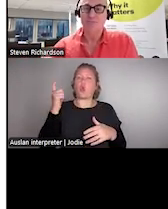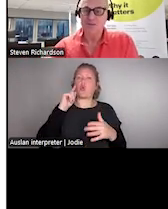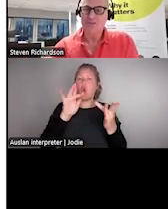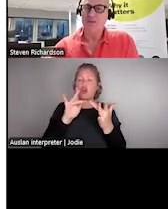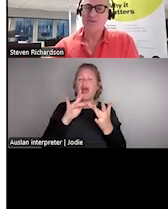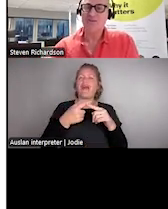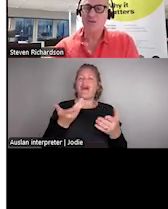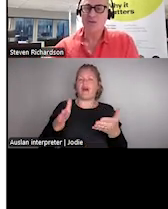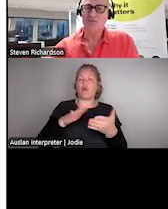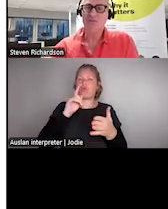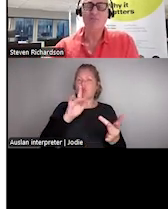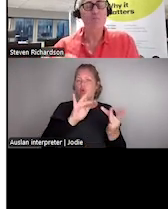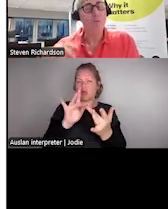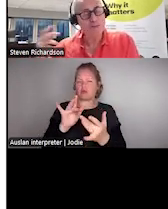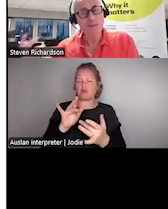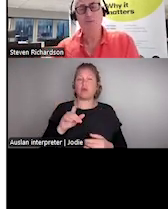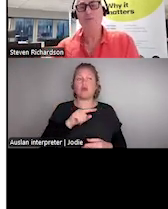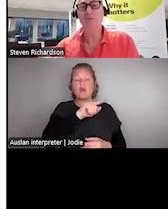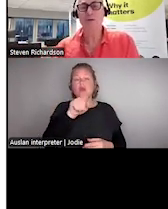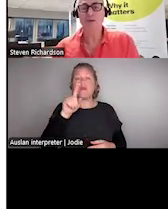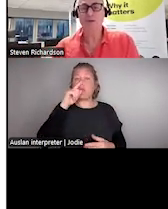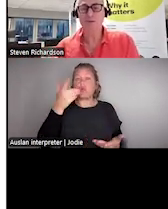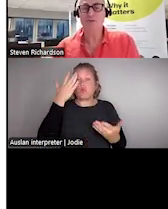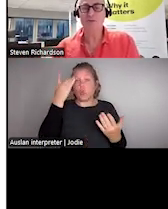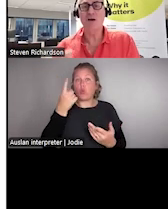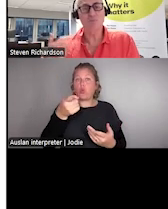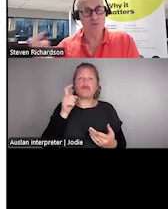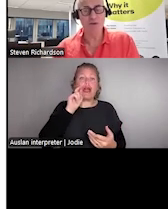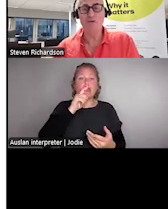Mostly, strangers don't give. Mostly people who are connected to you are certainly going